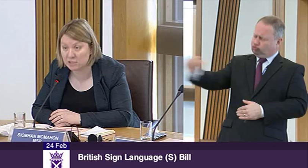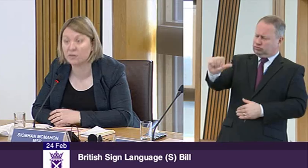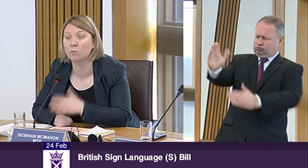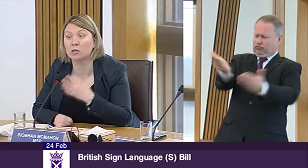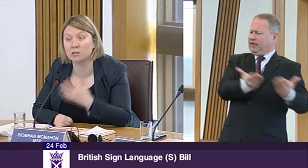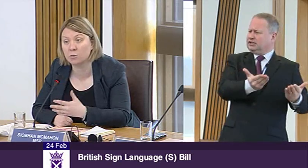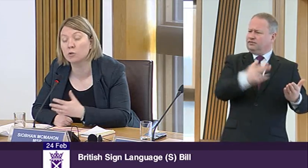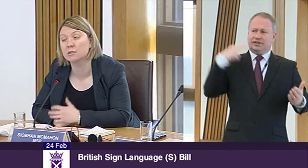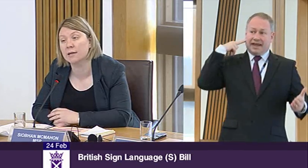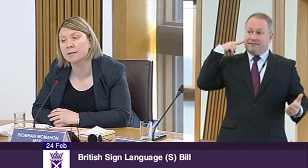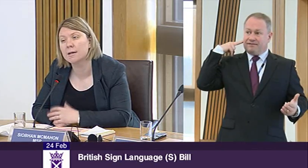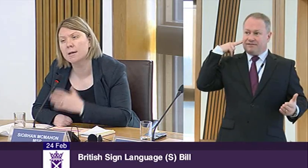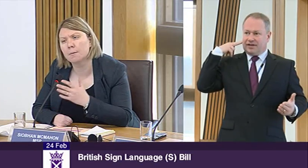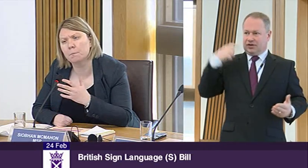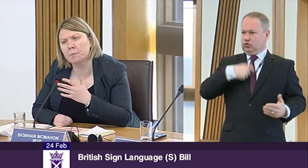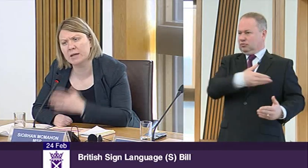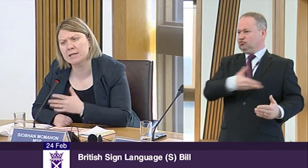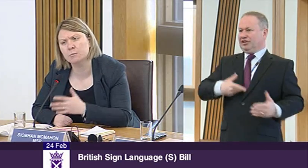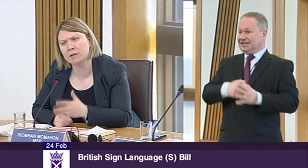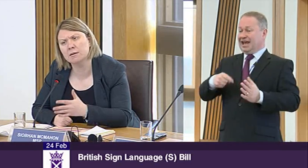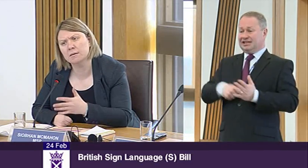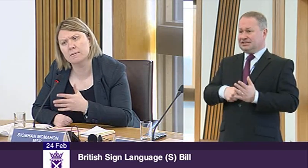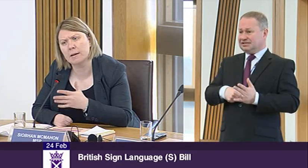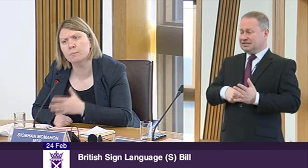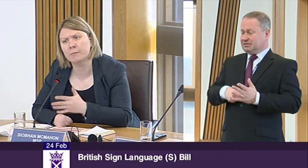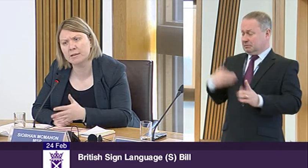Katy Hetherington spoke about the human rights framework and the 2010 act, but those things